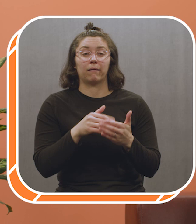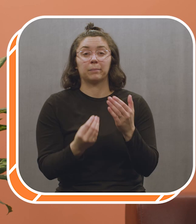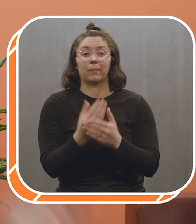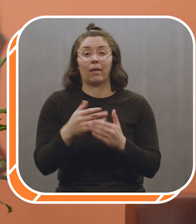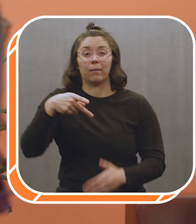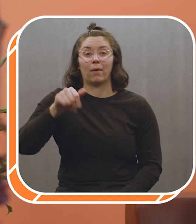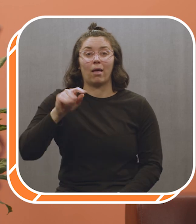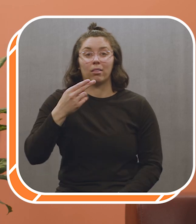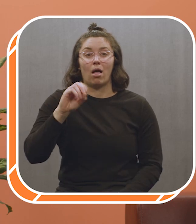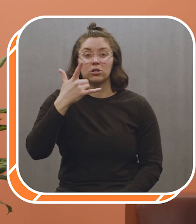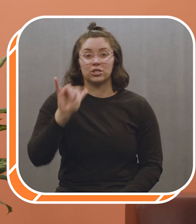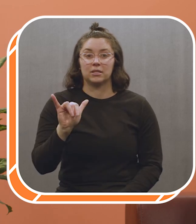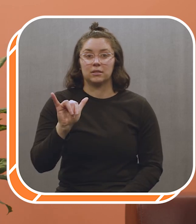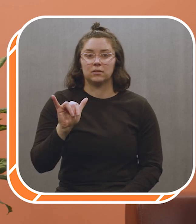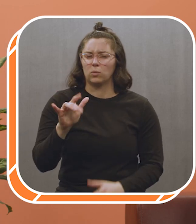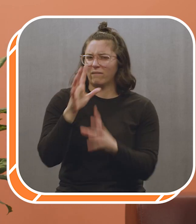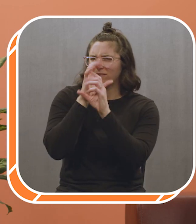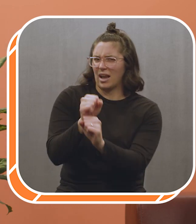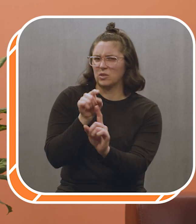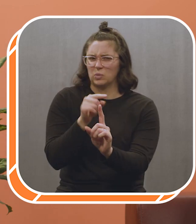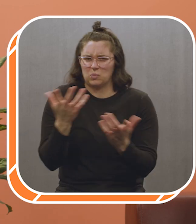Mmhmm. What is fascinating about that to you?